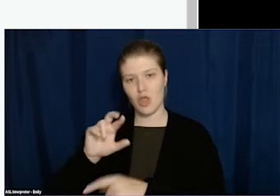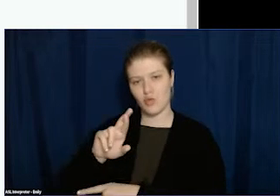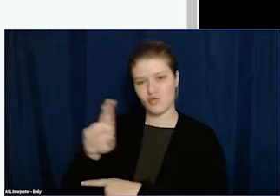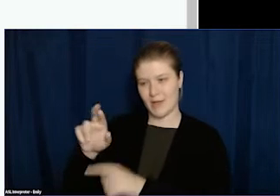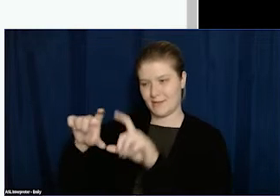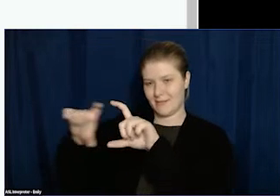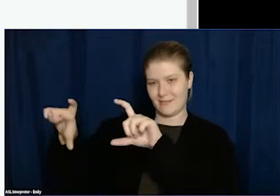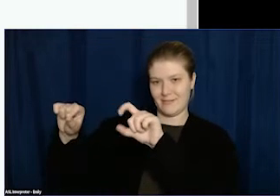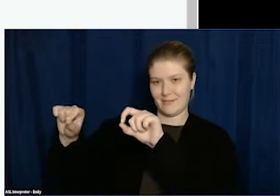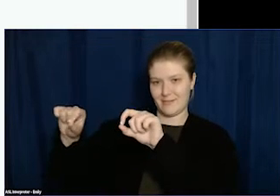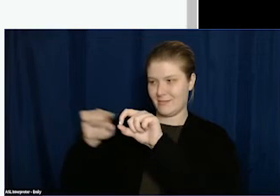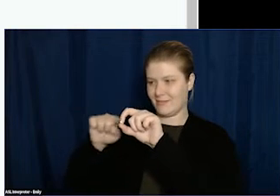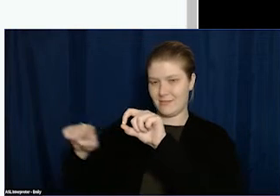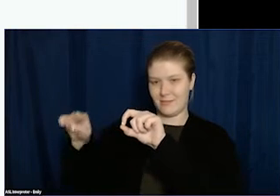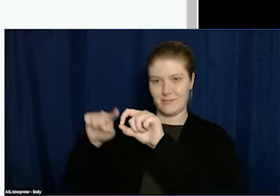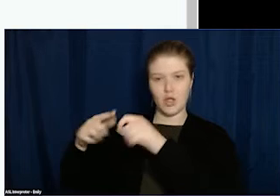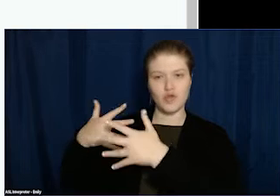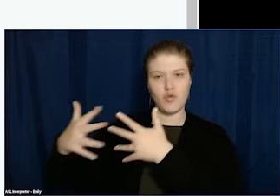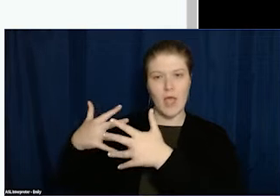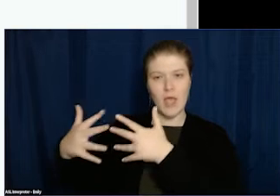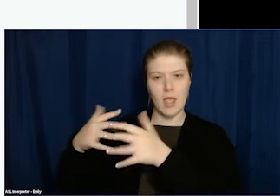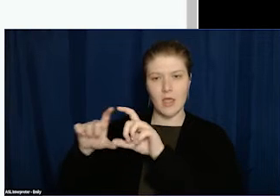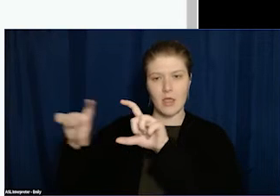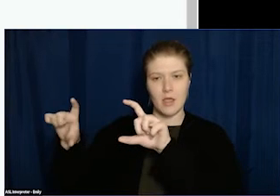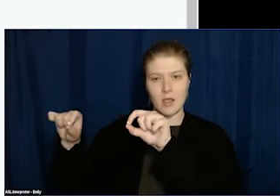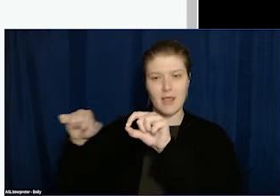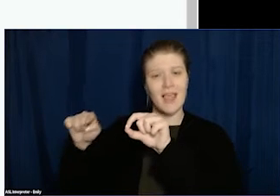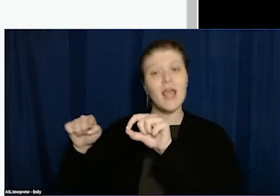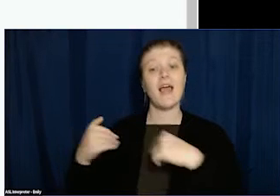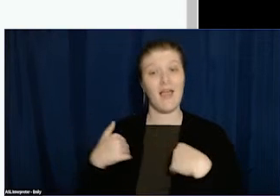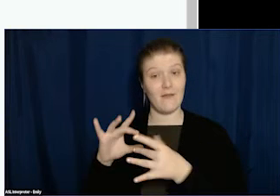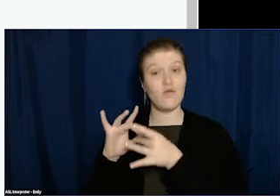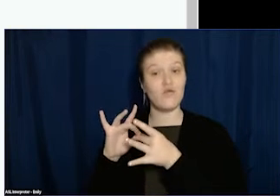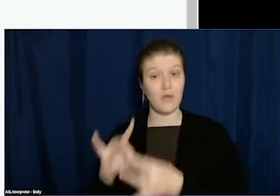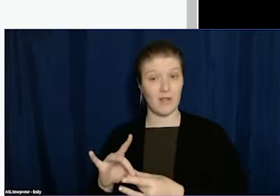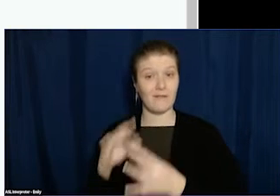This is great because you will have, I would say, relevant information in the PAPP Guide,